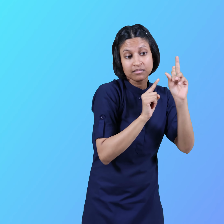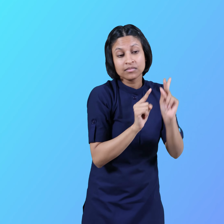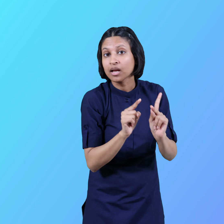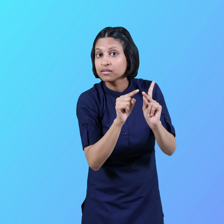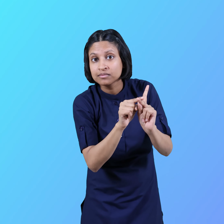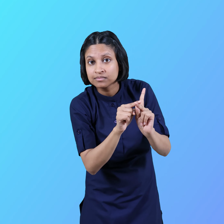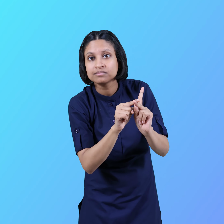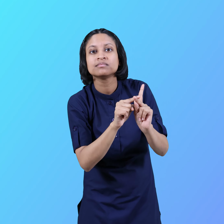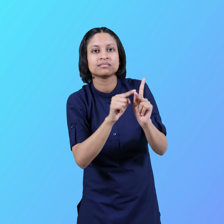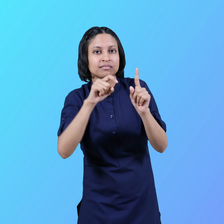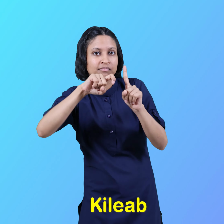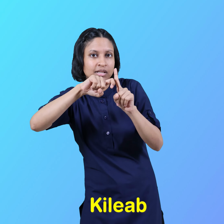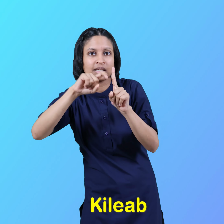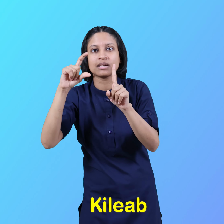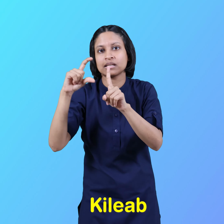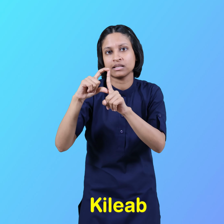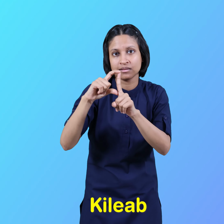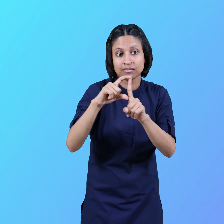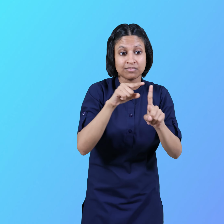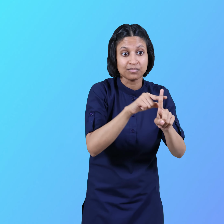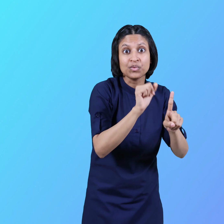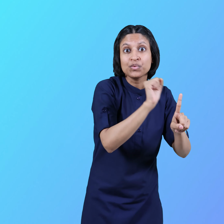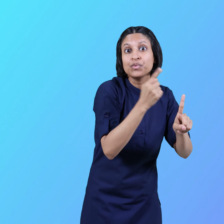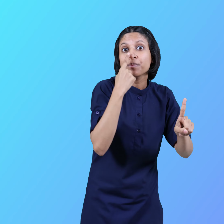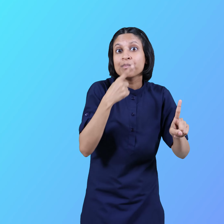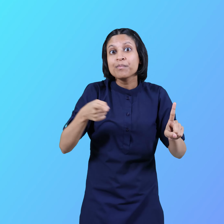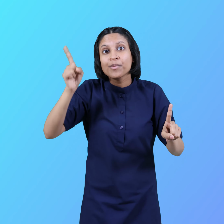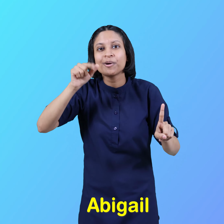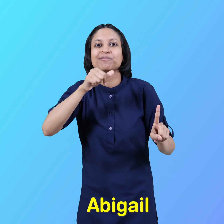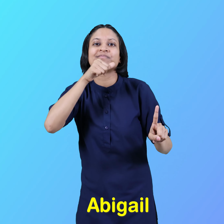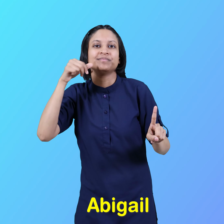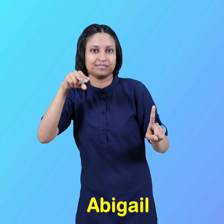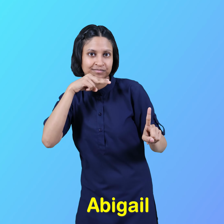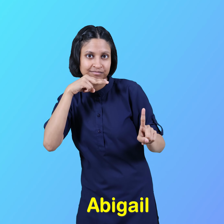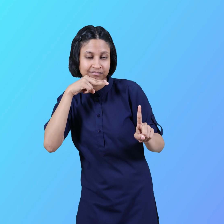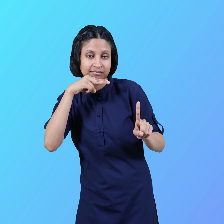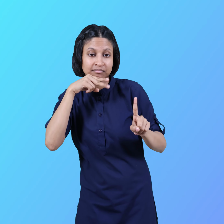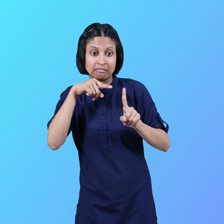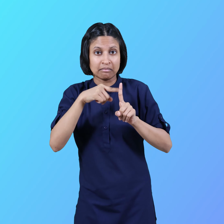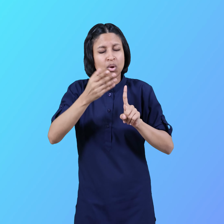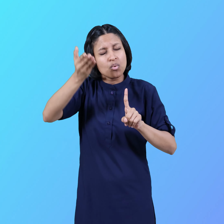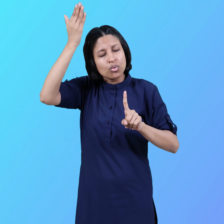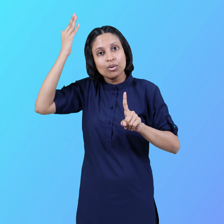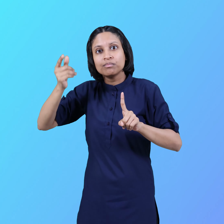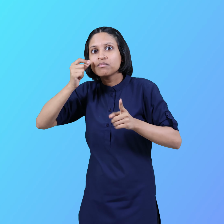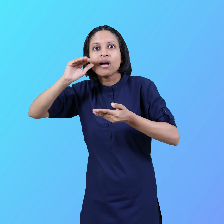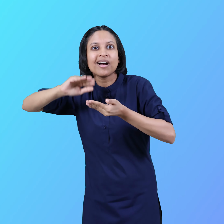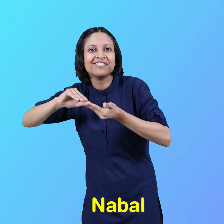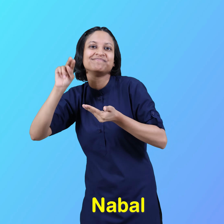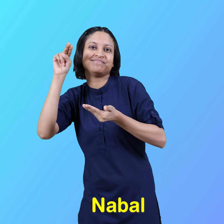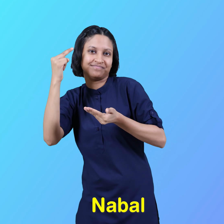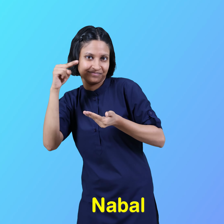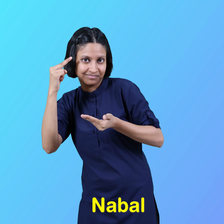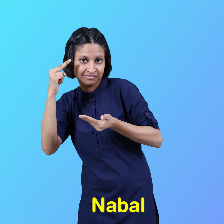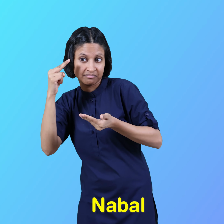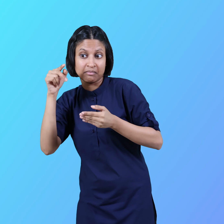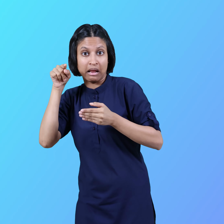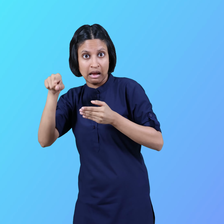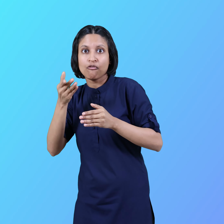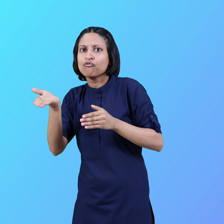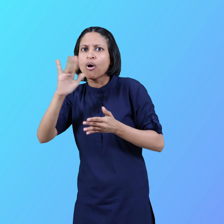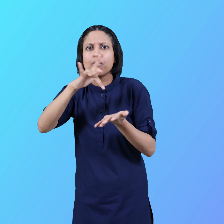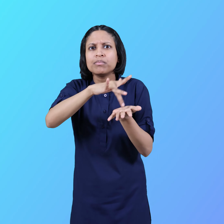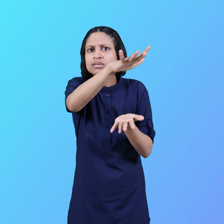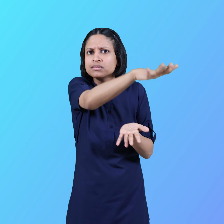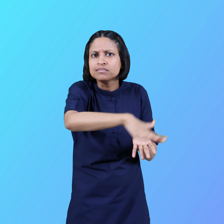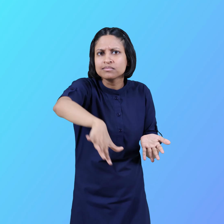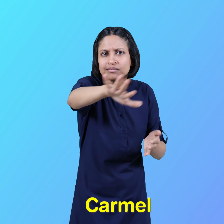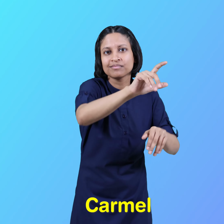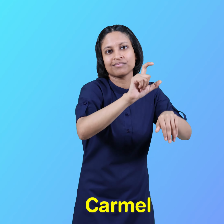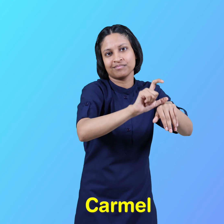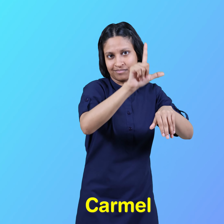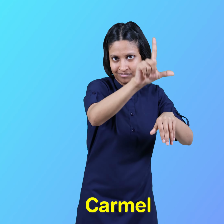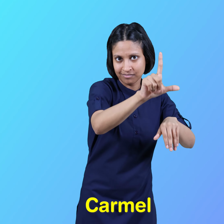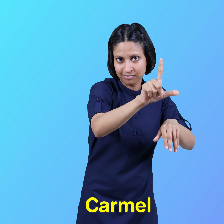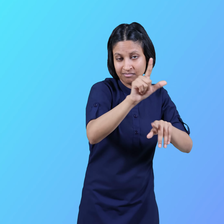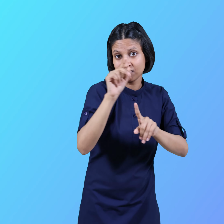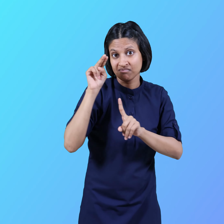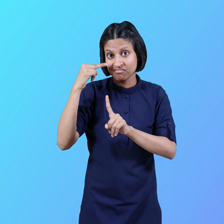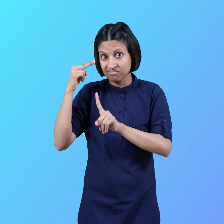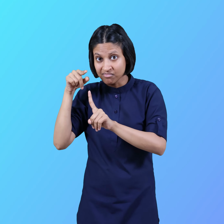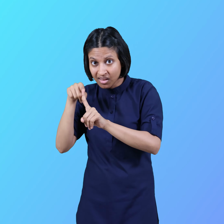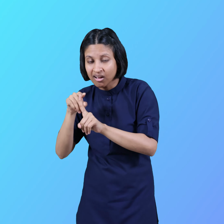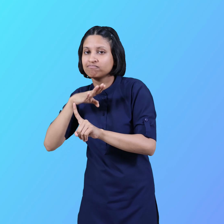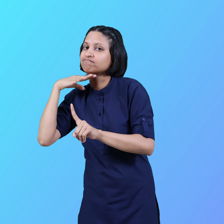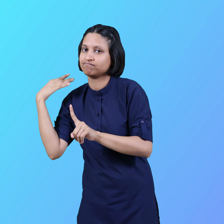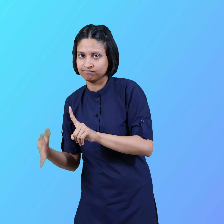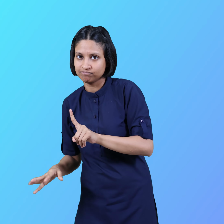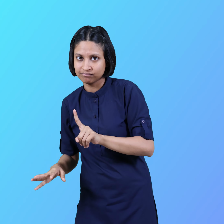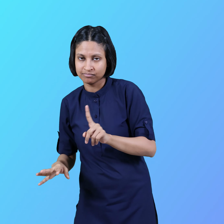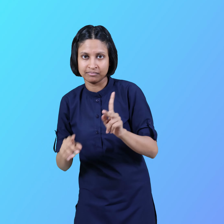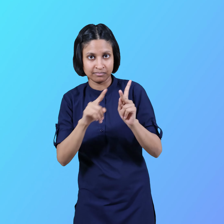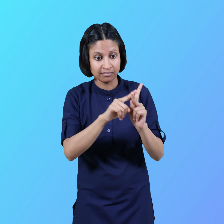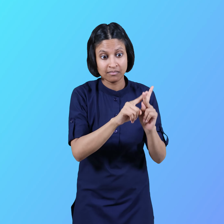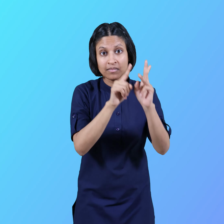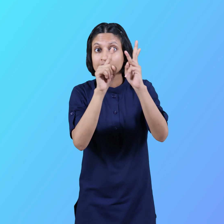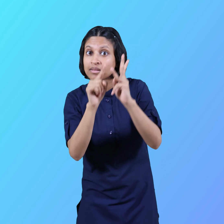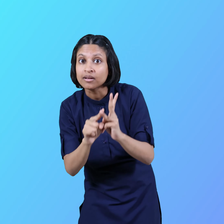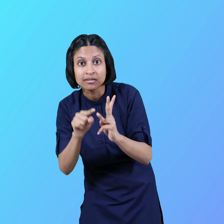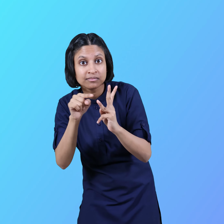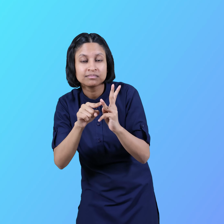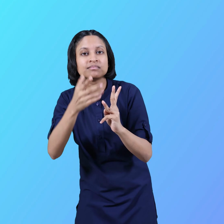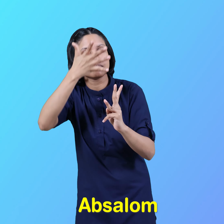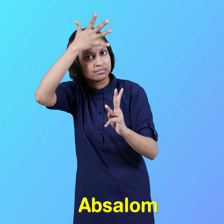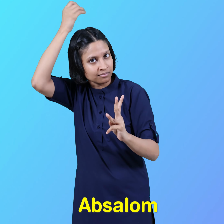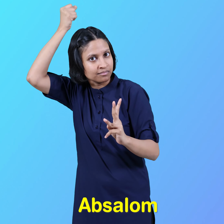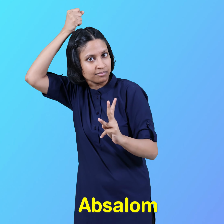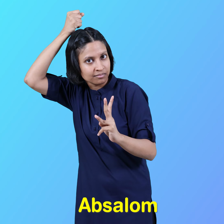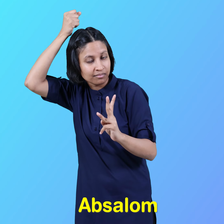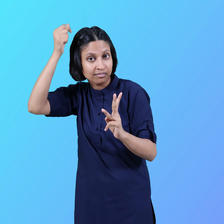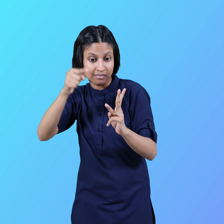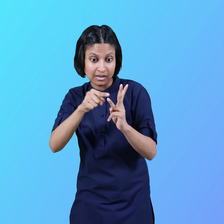The second son was Kileab, whose mother was Abigail. She had been the wife of Nabal from Carmel. The third son was Absalom,